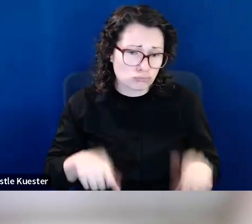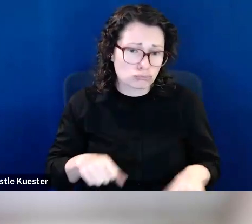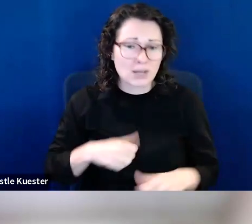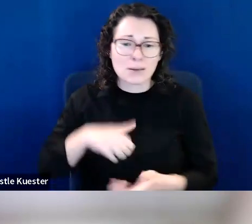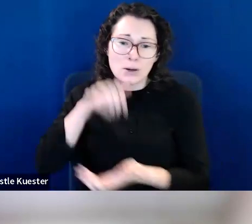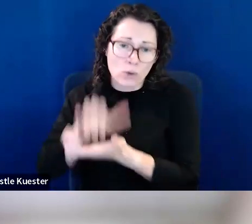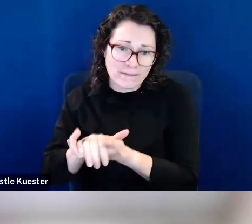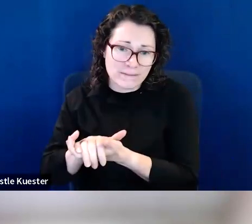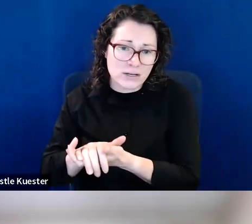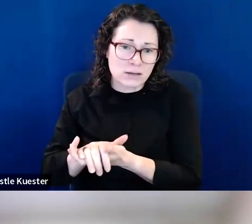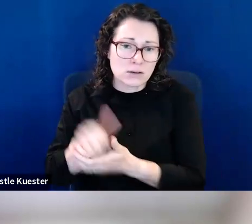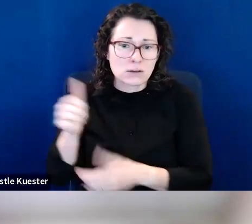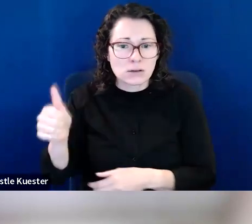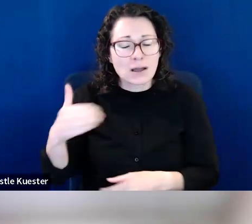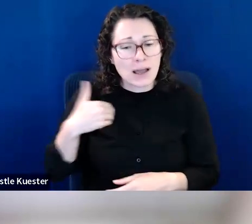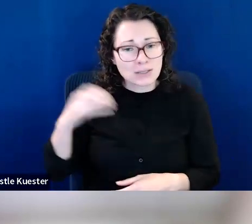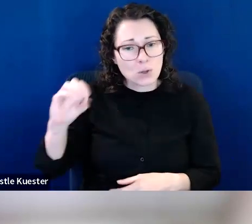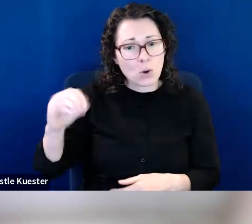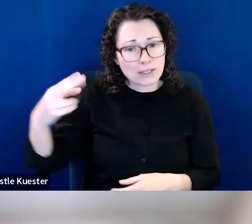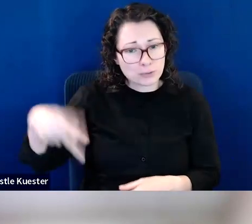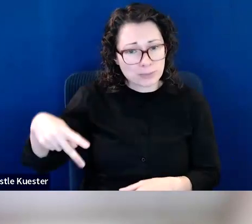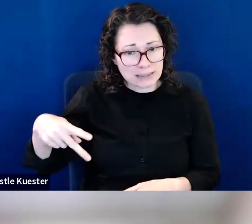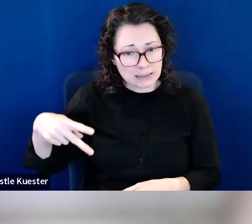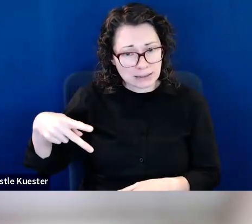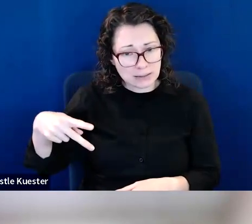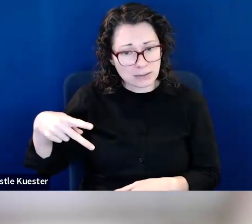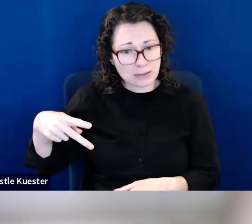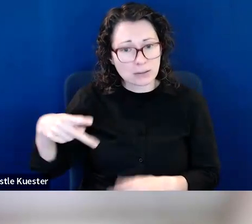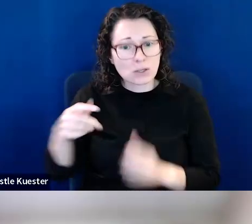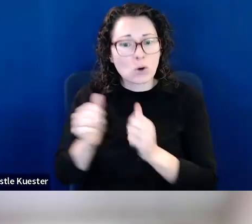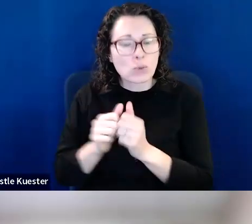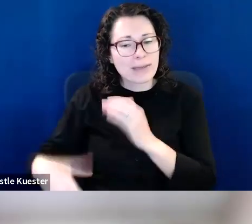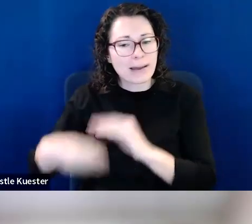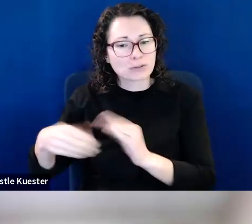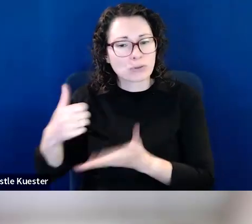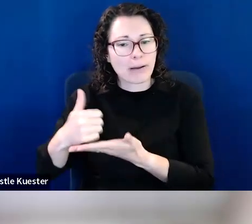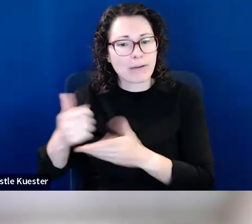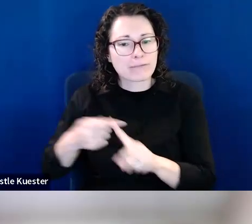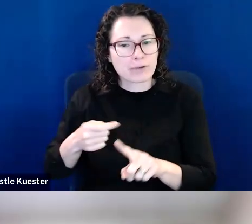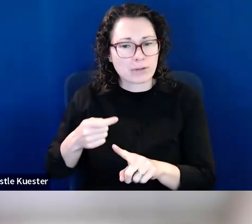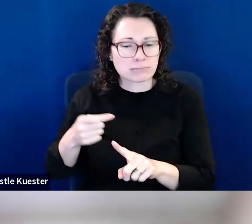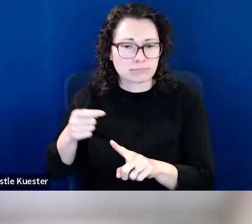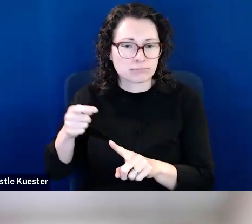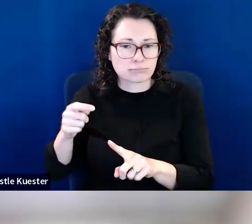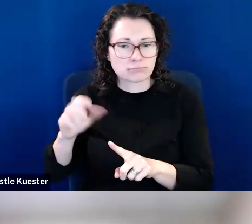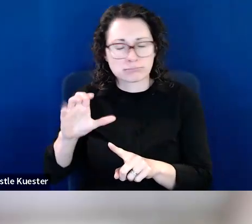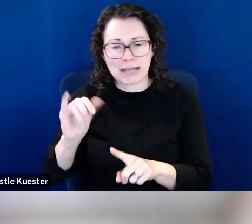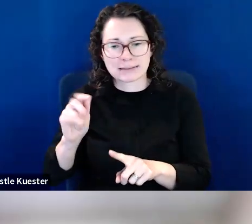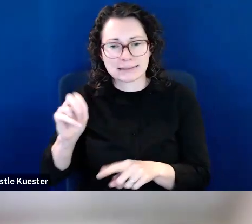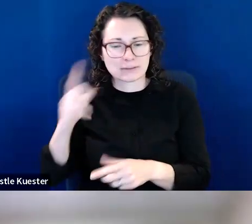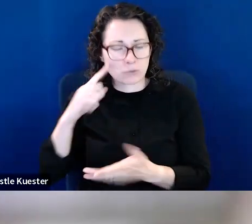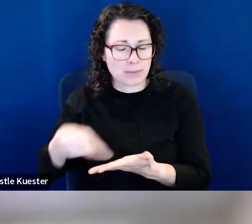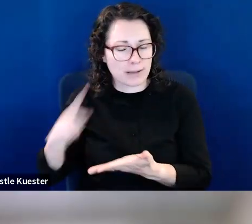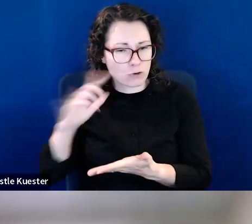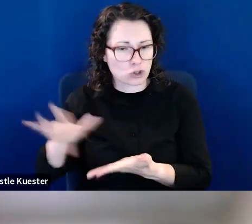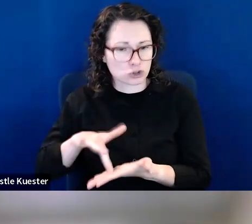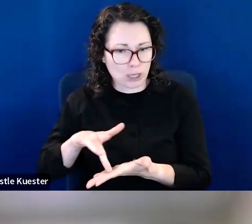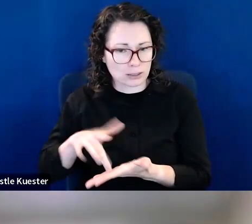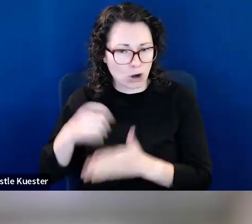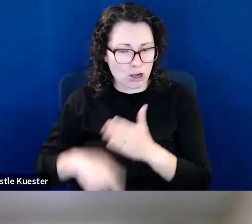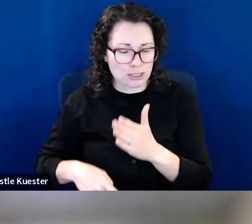wife has got OP um with extra help from the Palestinians to pay for drug costs.